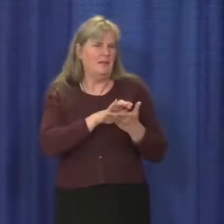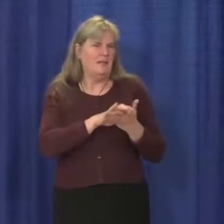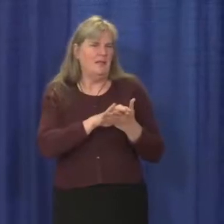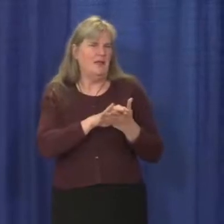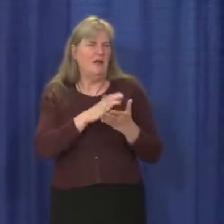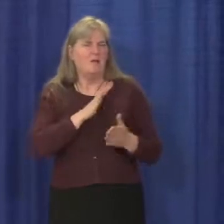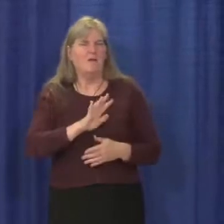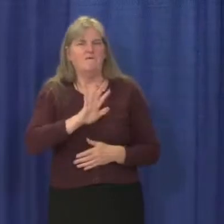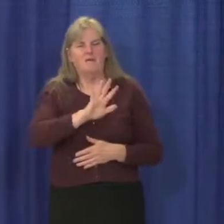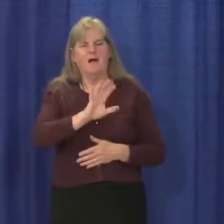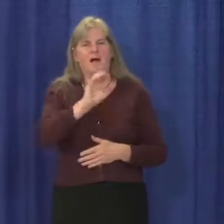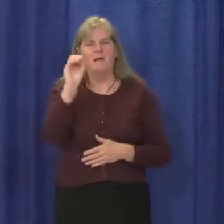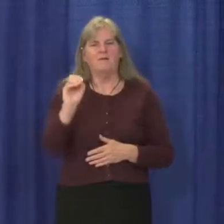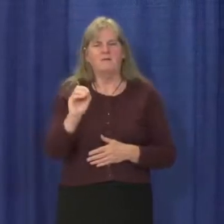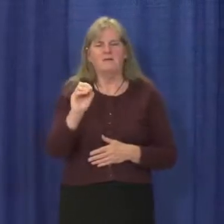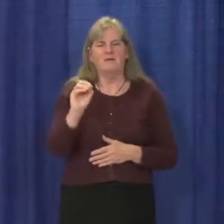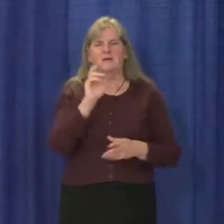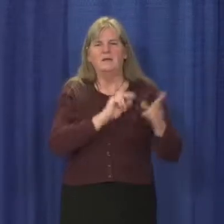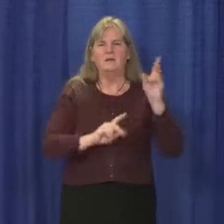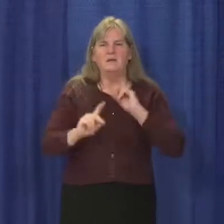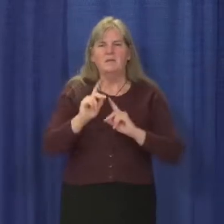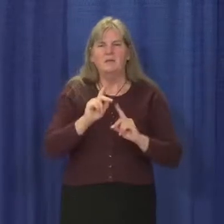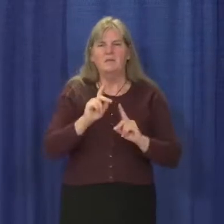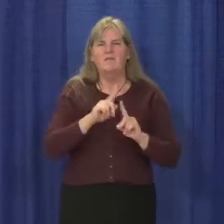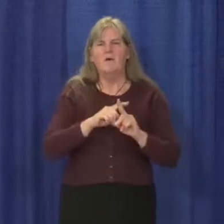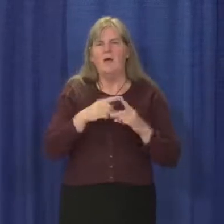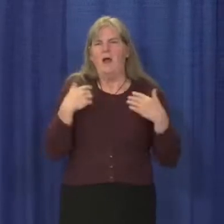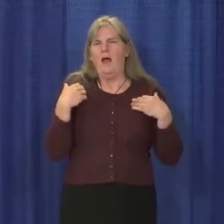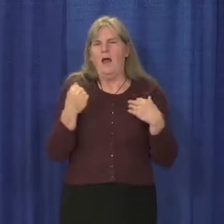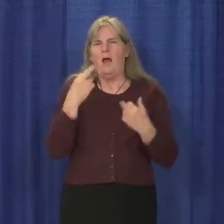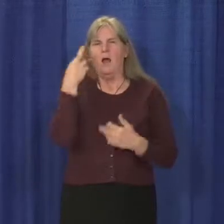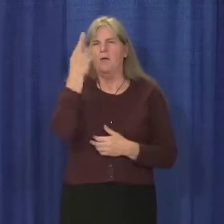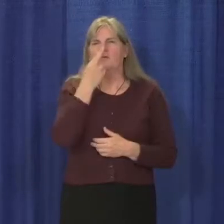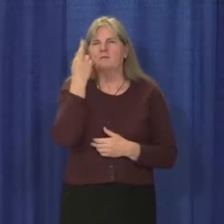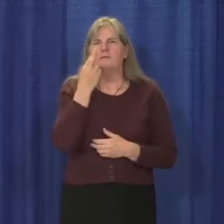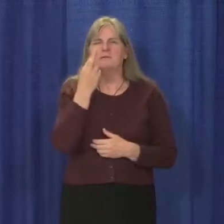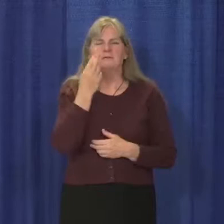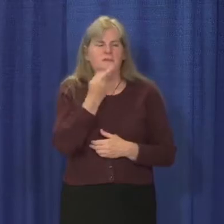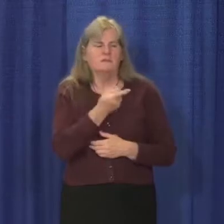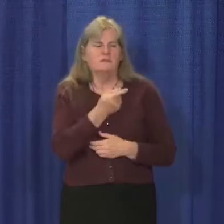5 percent of the population who for medical reasons can't get